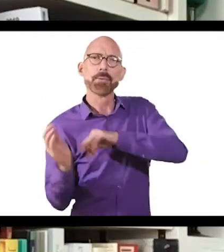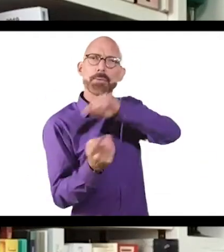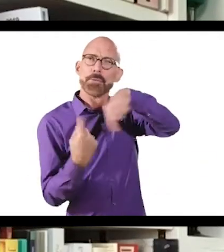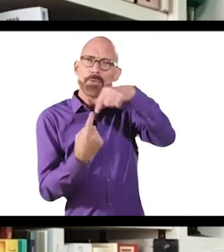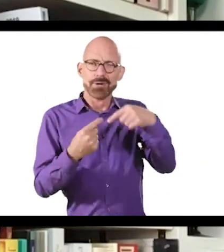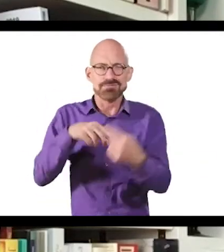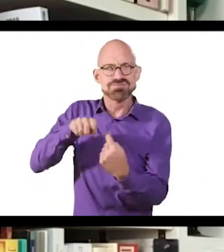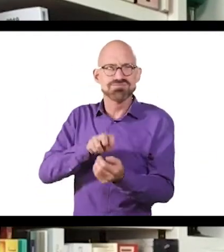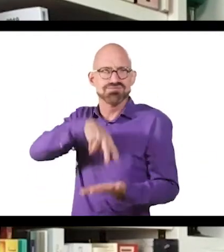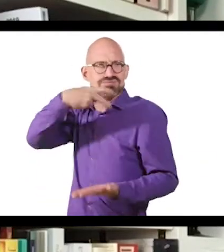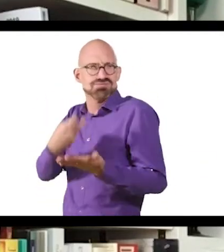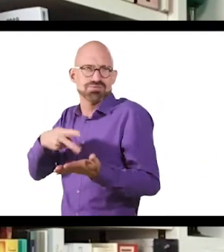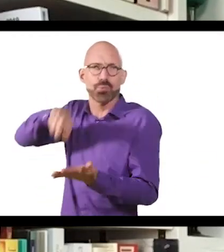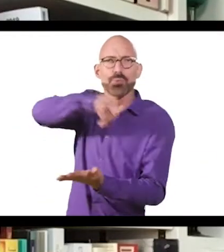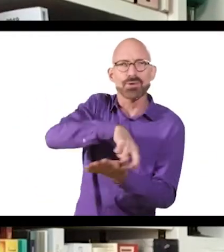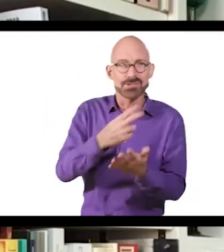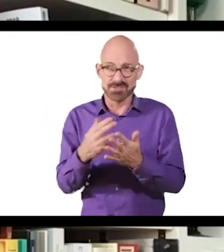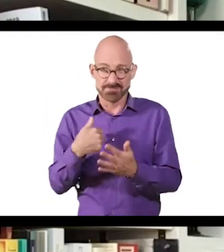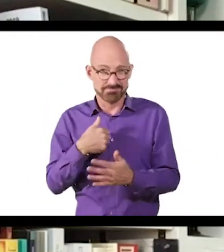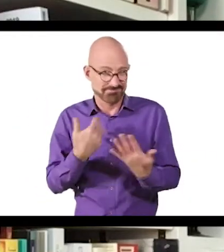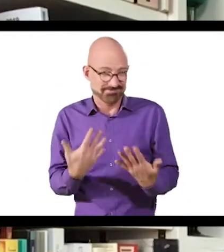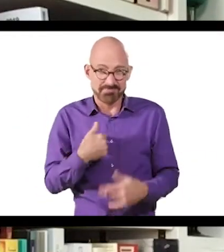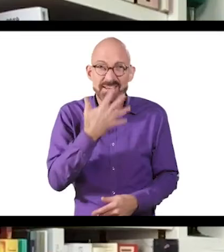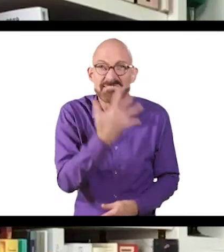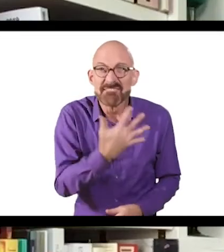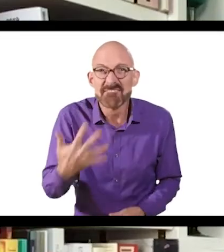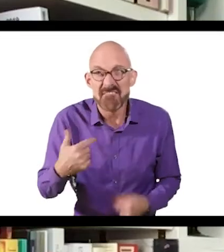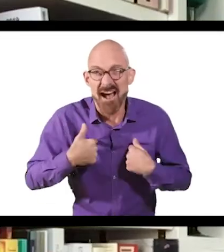And it's really interesting when you talk to, you're with younger skaters, who are still a bit macho